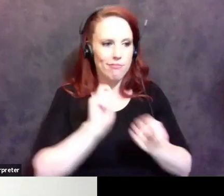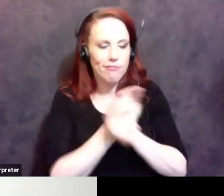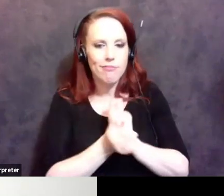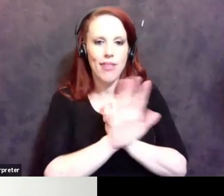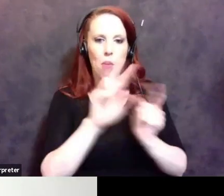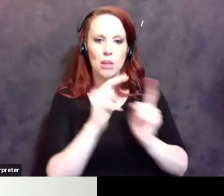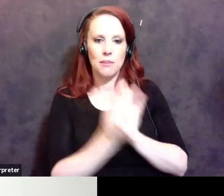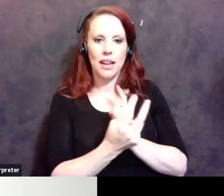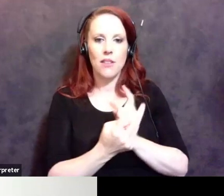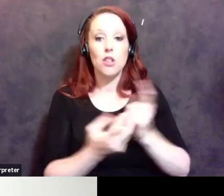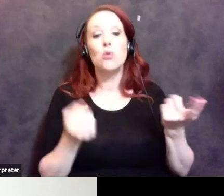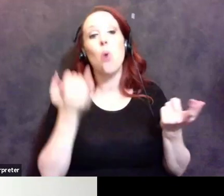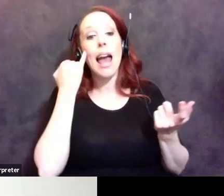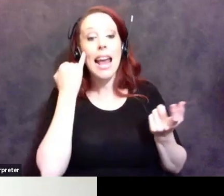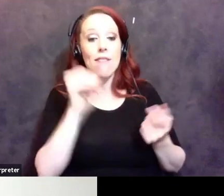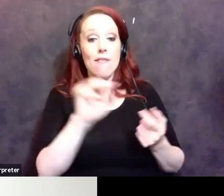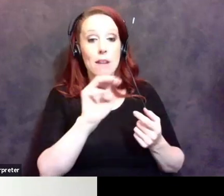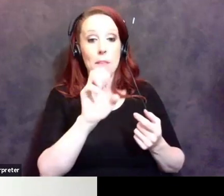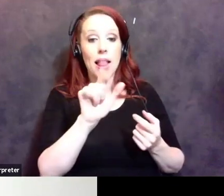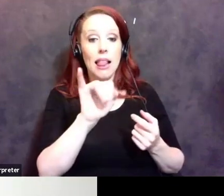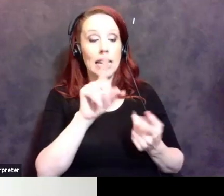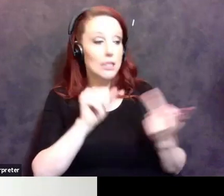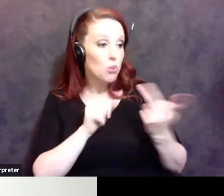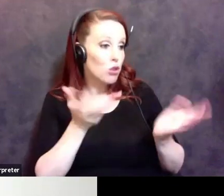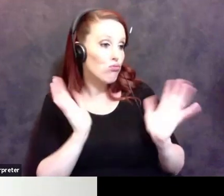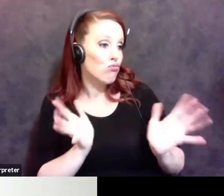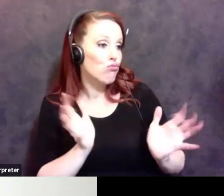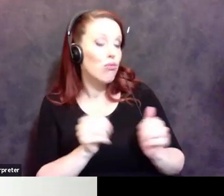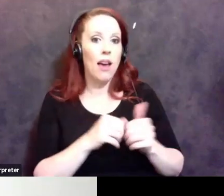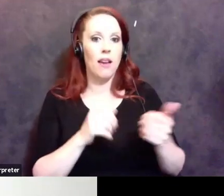time Melinda that you and I are having a conversation around disability allyship and may be the